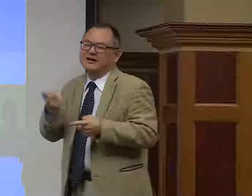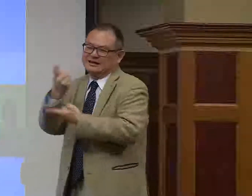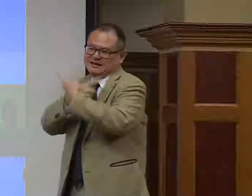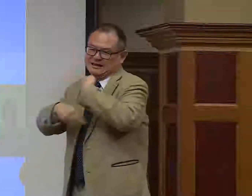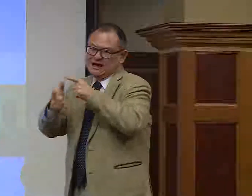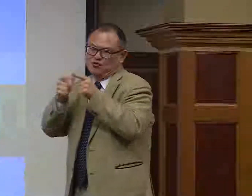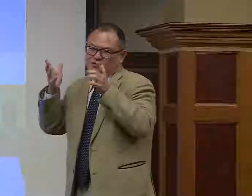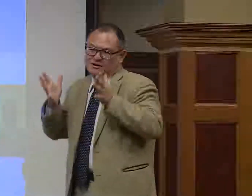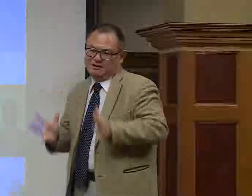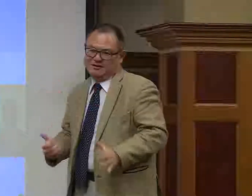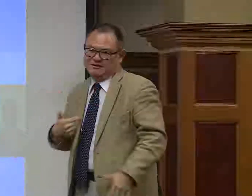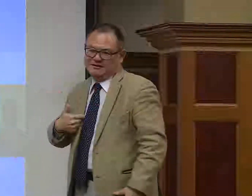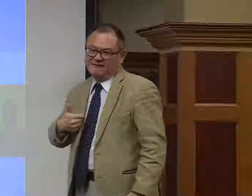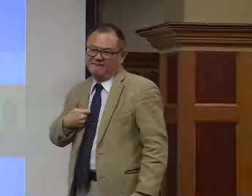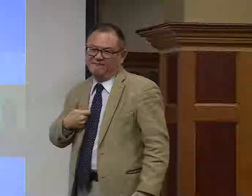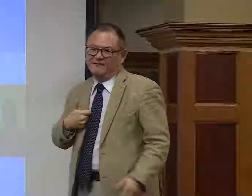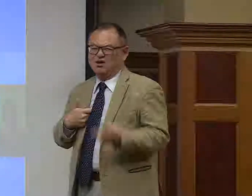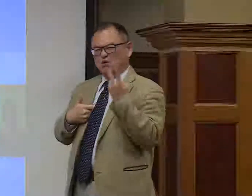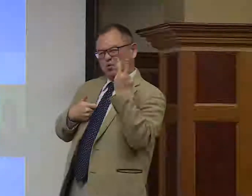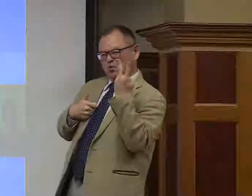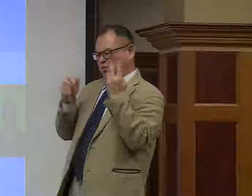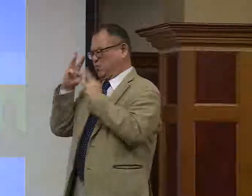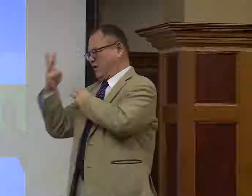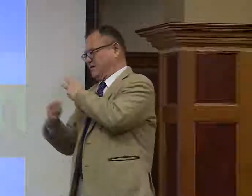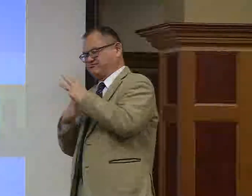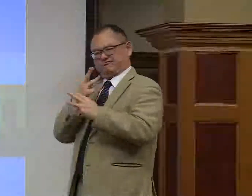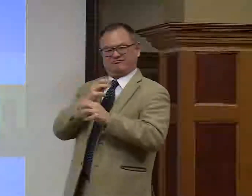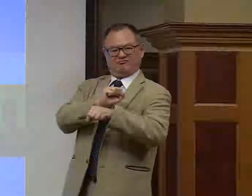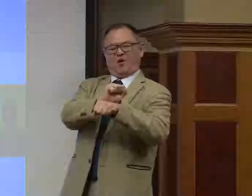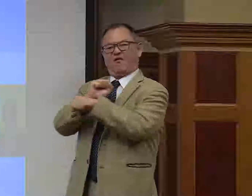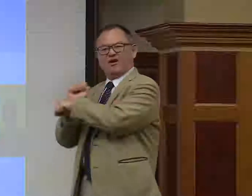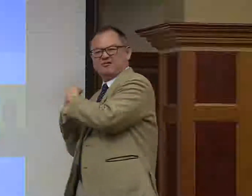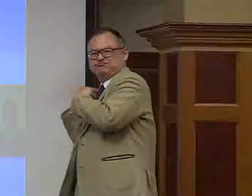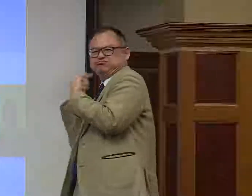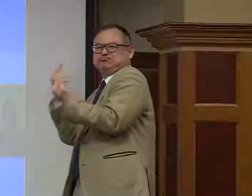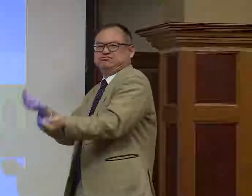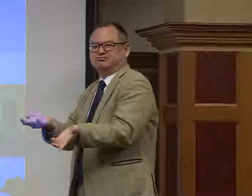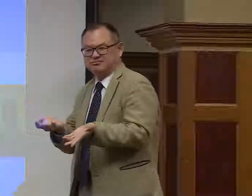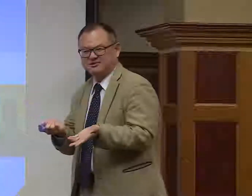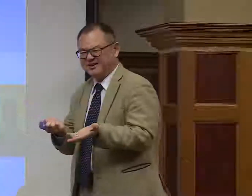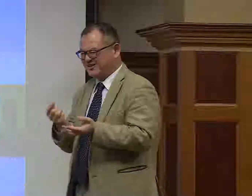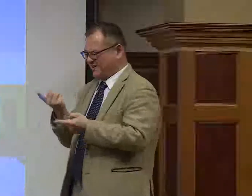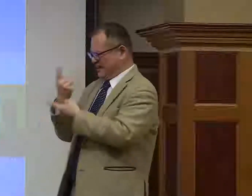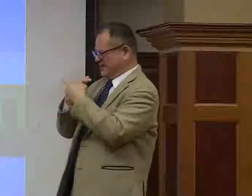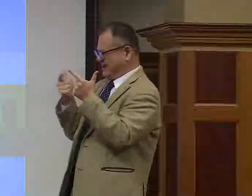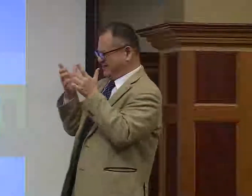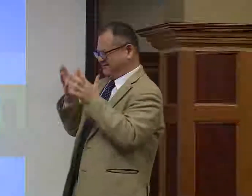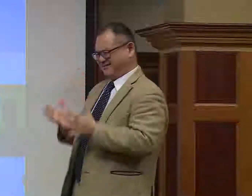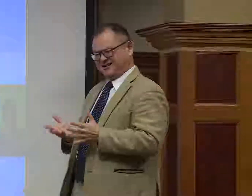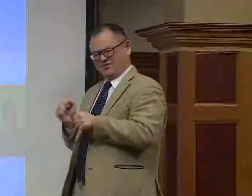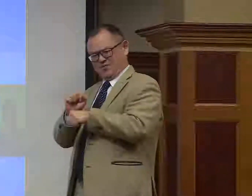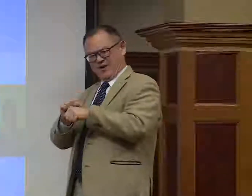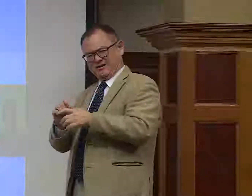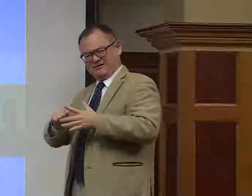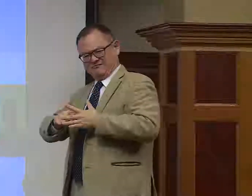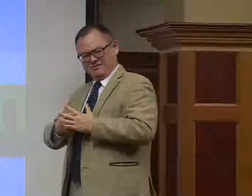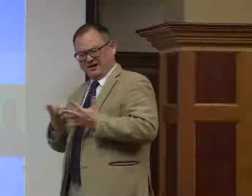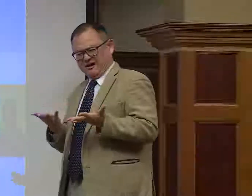They seem very separate and don't merge very well, but I'll explain how I've brought them together.